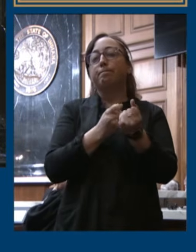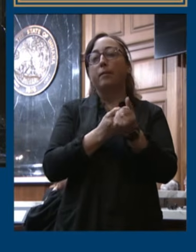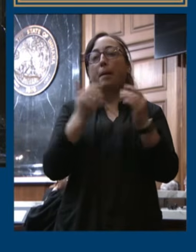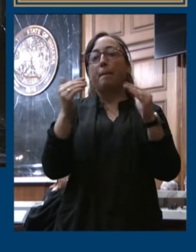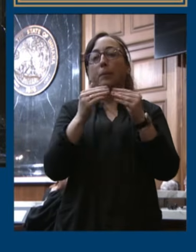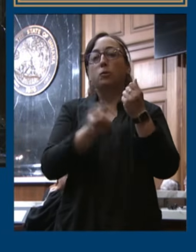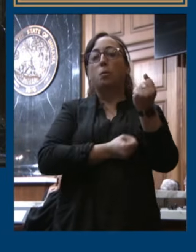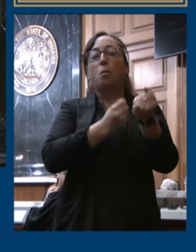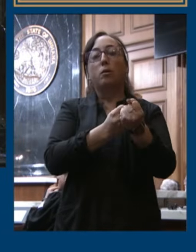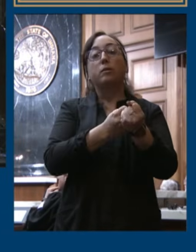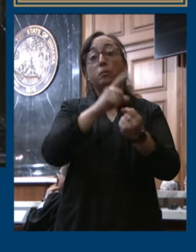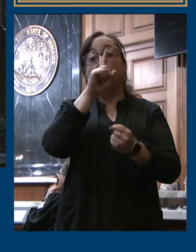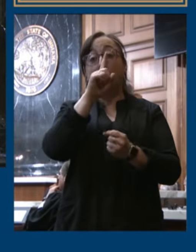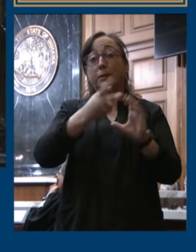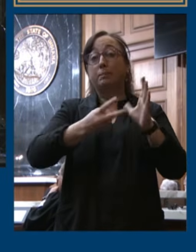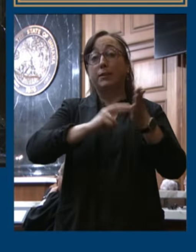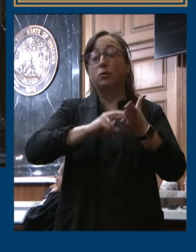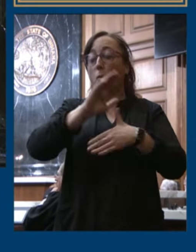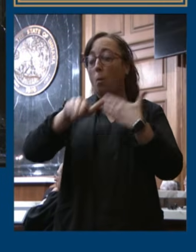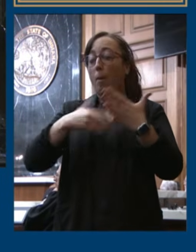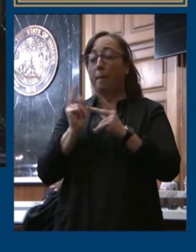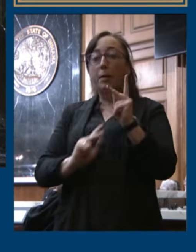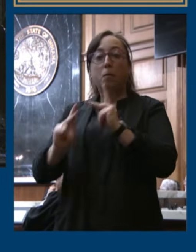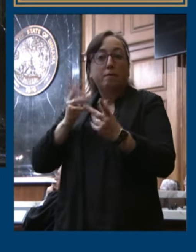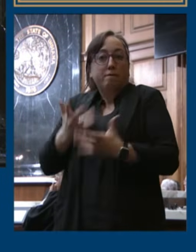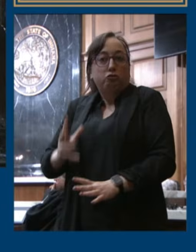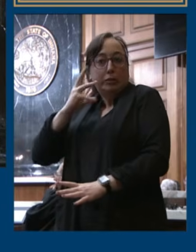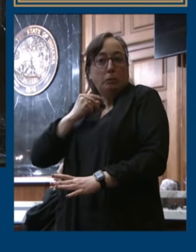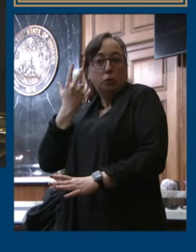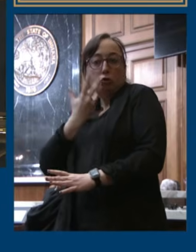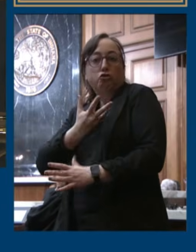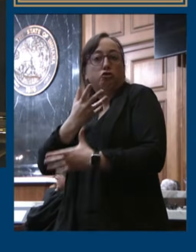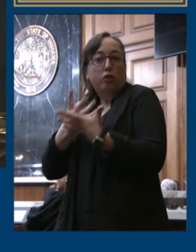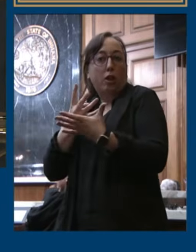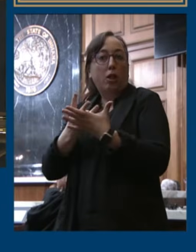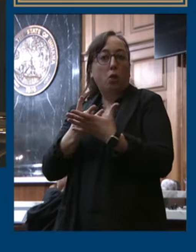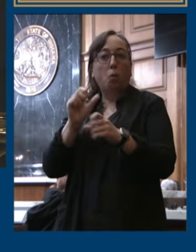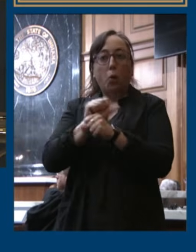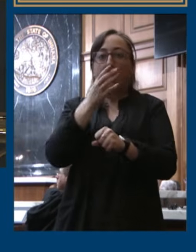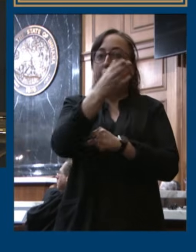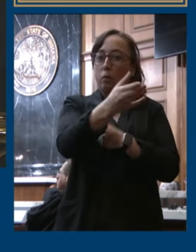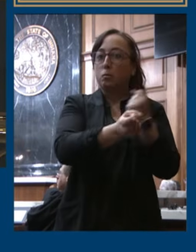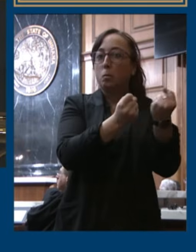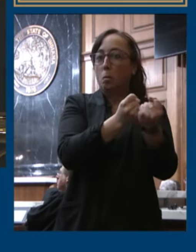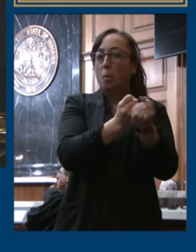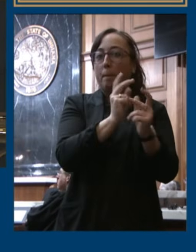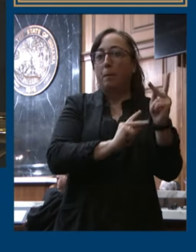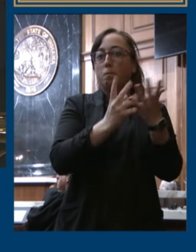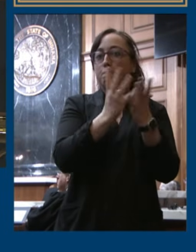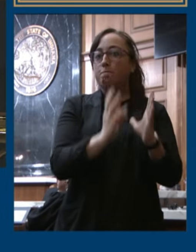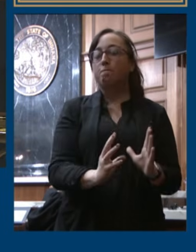THE COUNTY JAILS. PROSECUTOR LYNN DEDDENS CALLS THE PROGRAM "A GAME CHANGER".